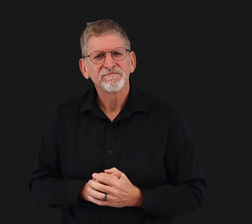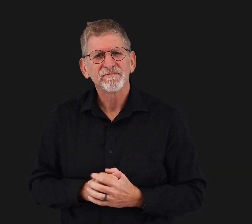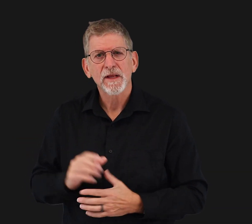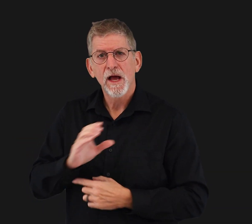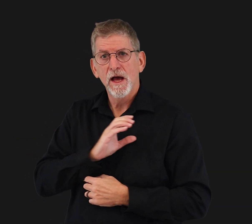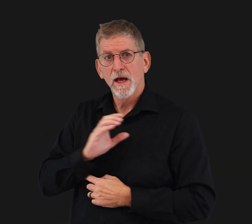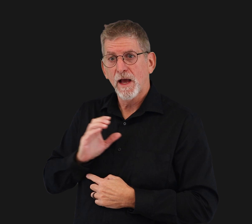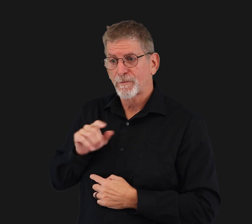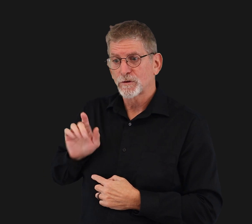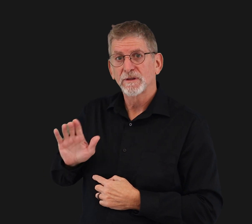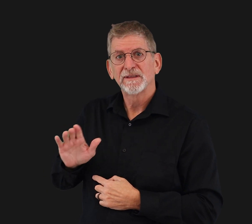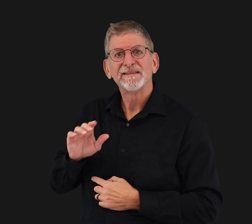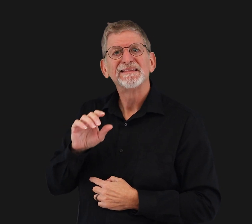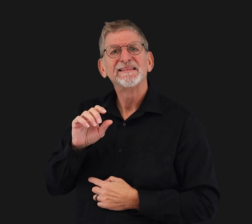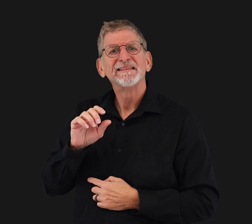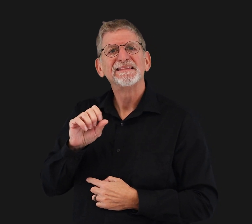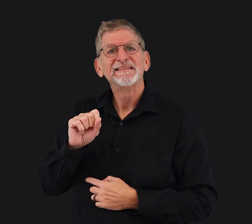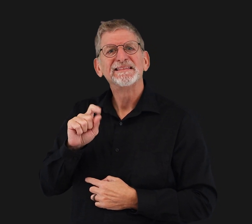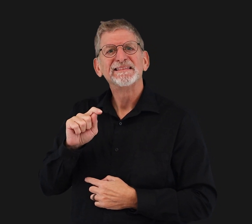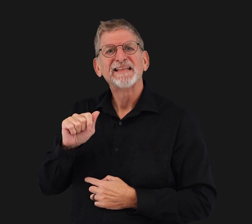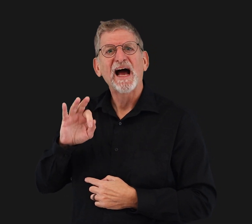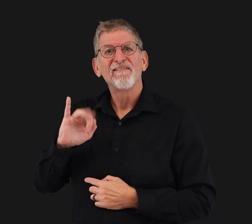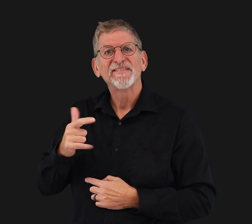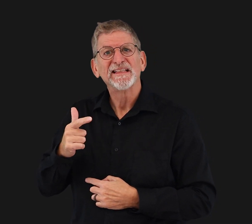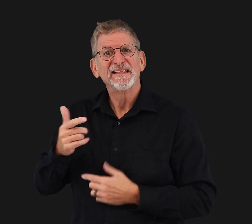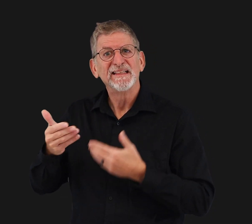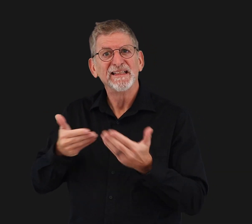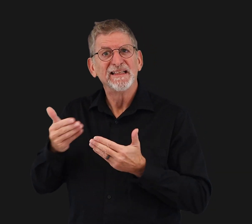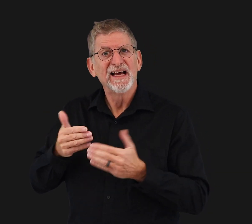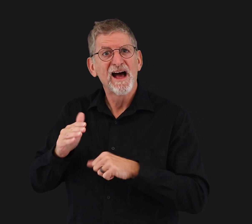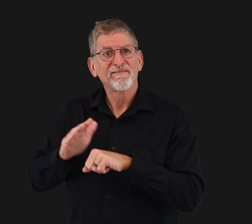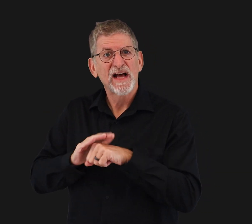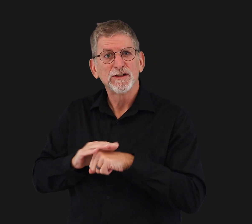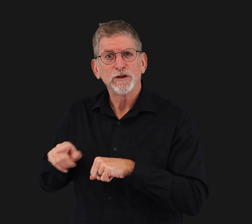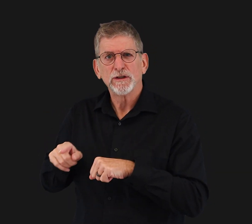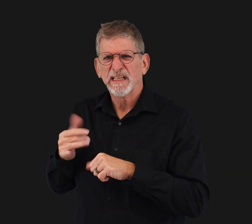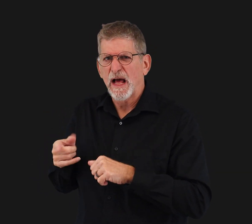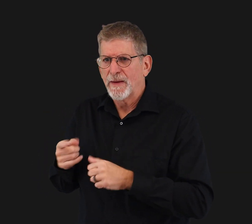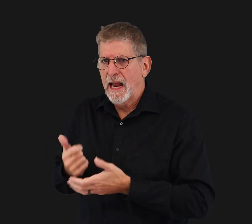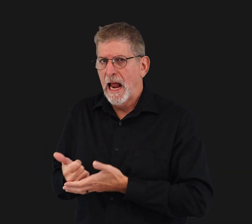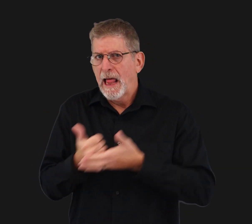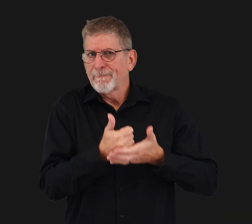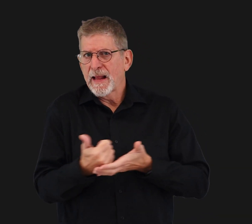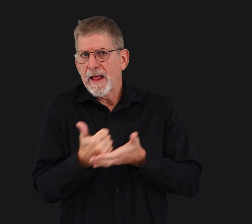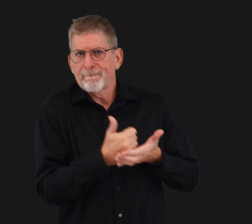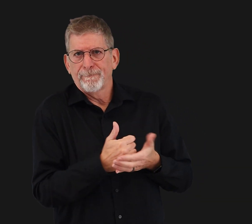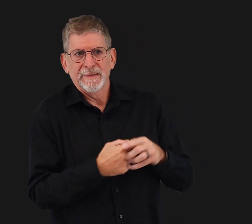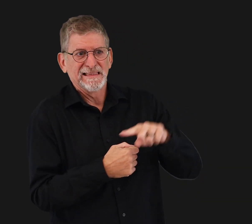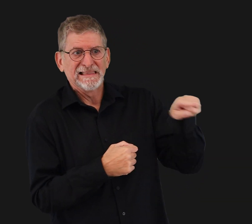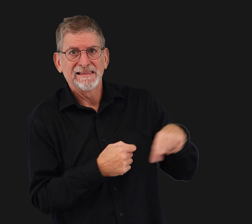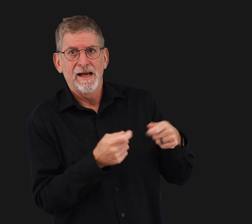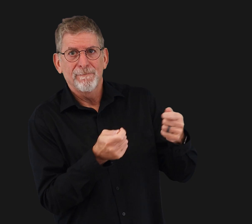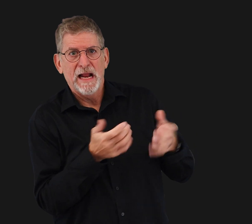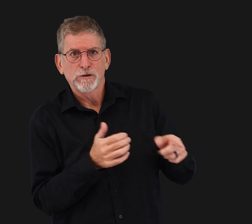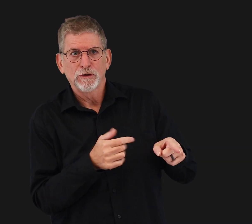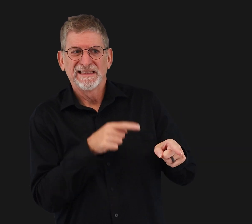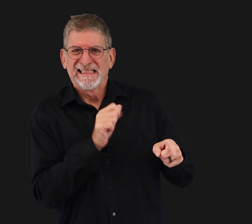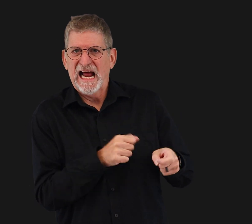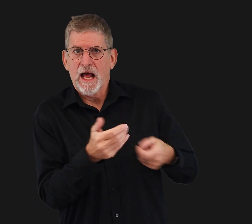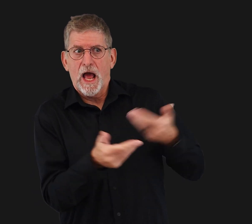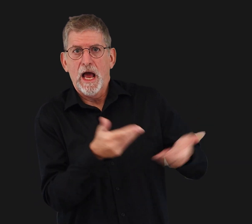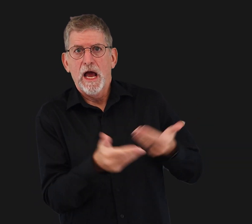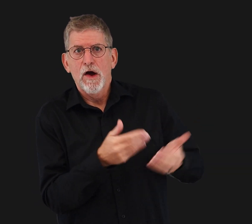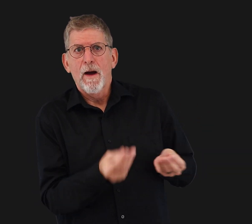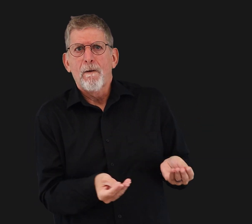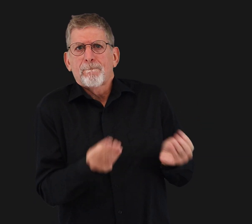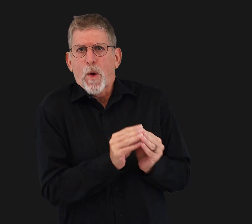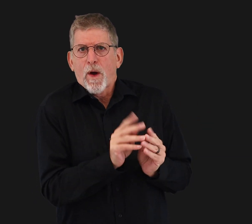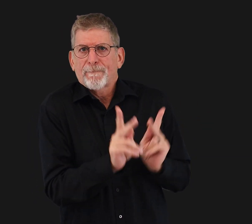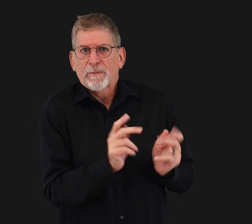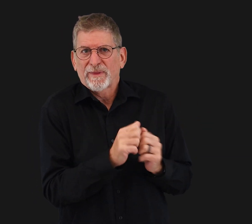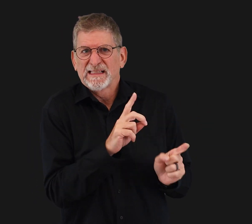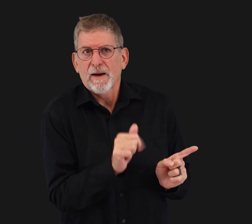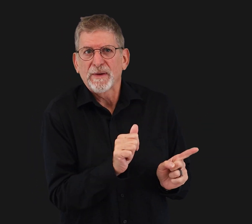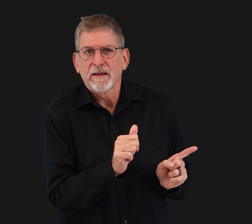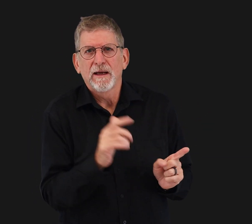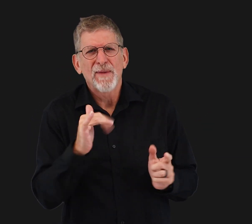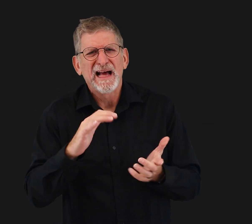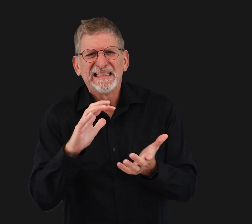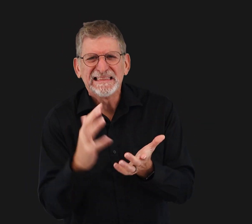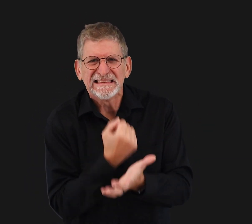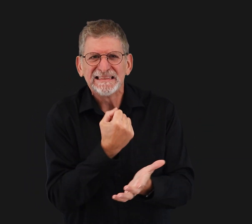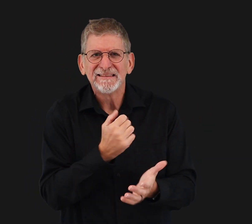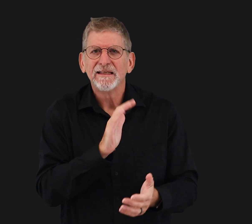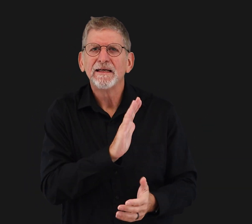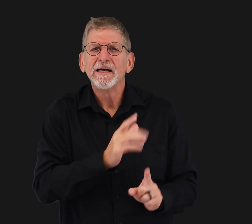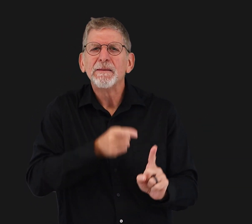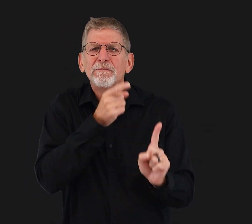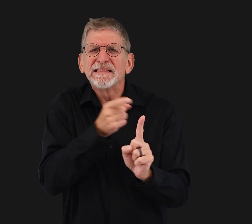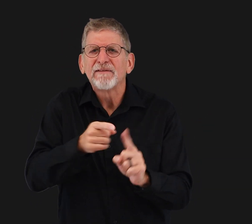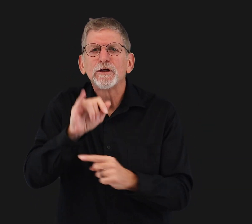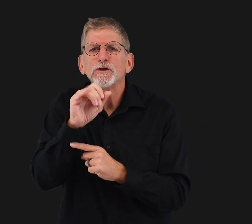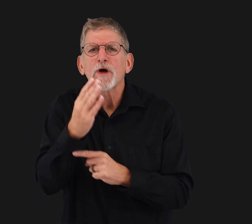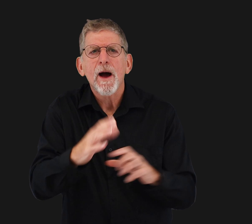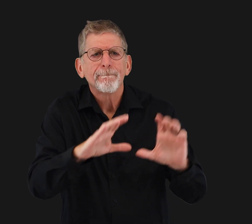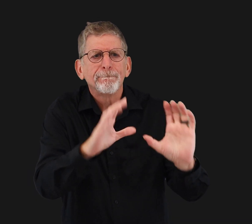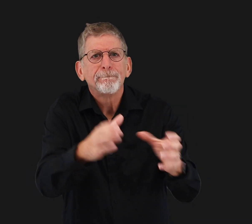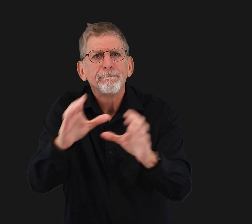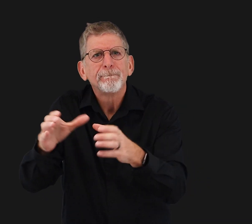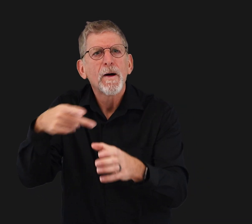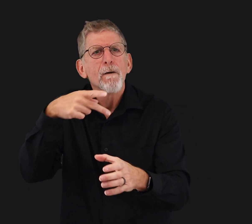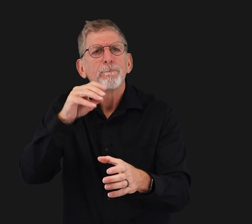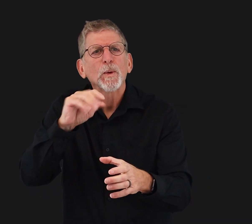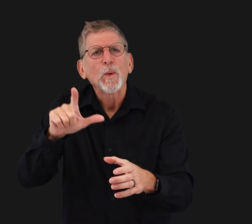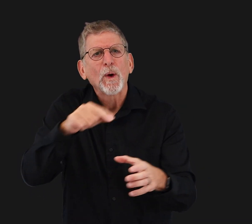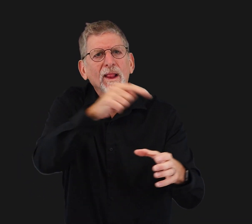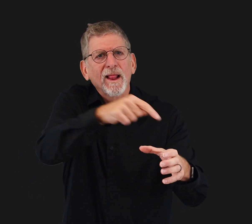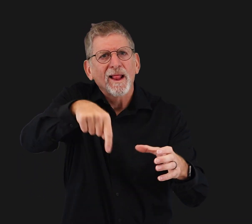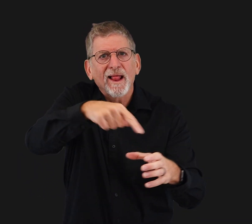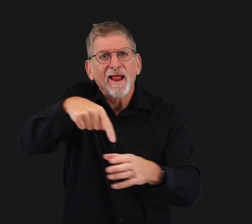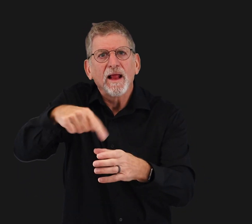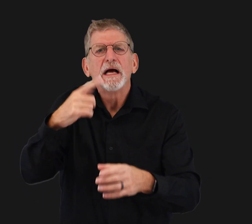Commission staffing advisors are helping managers hire more people with disabilities by leveraging specific job pools,